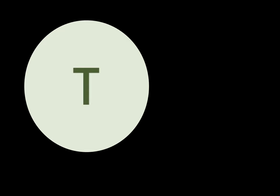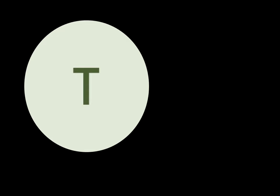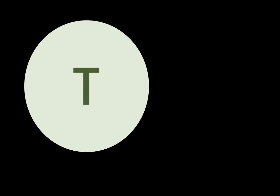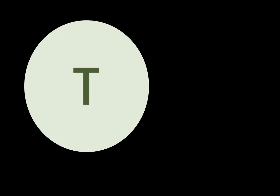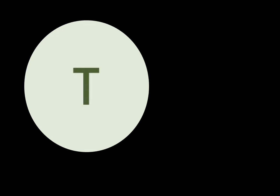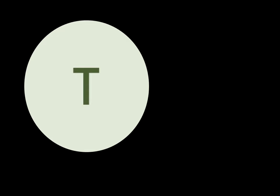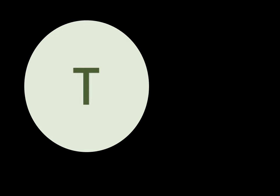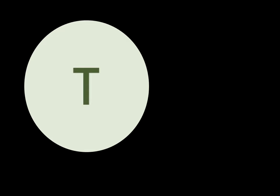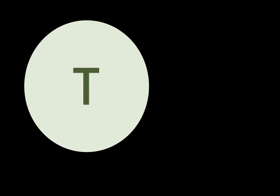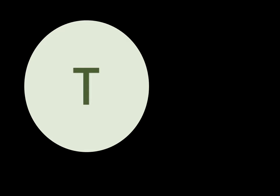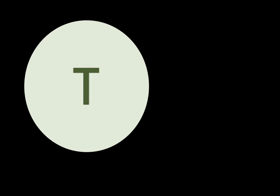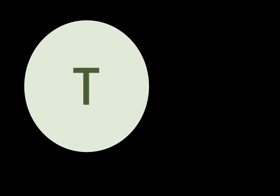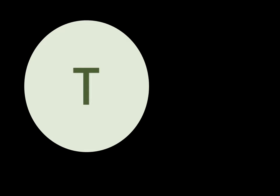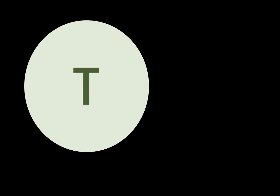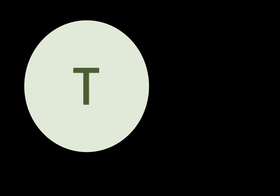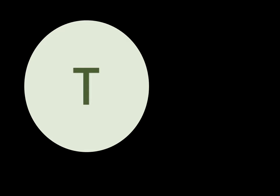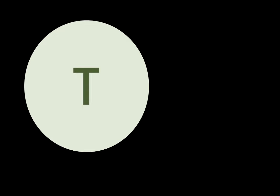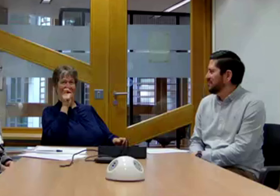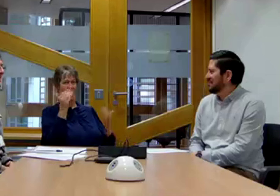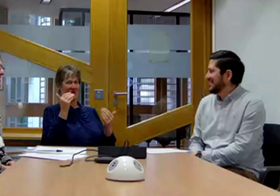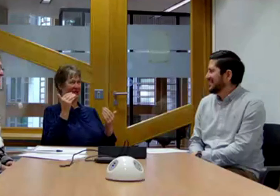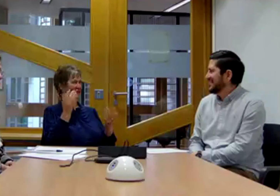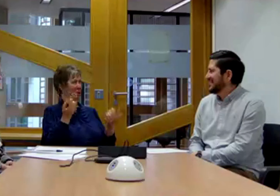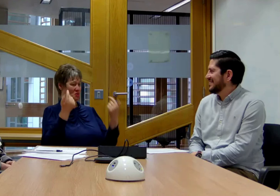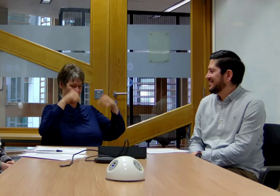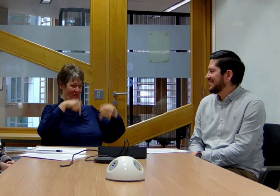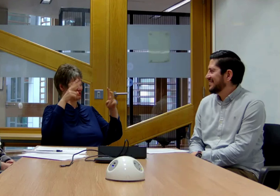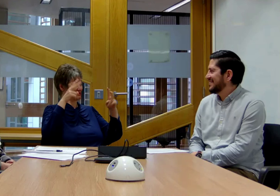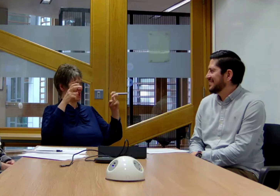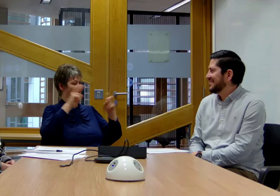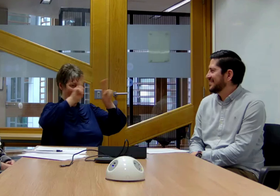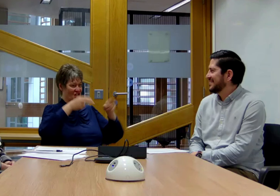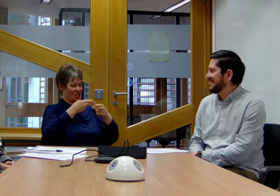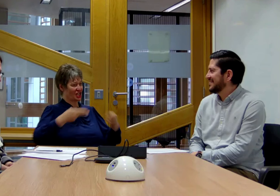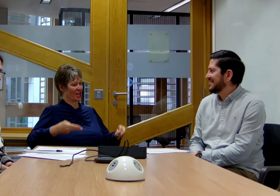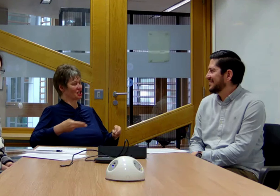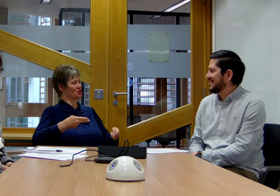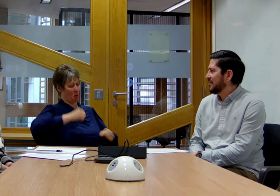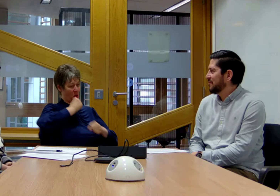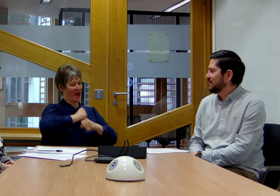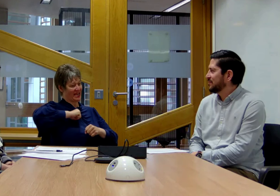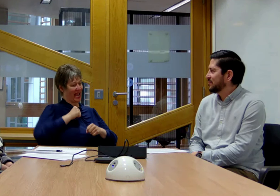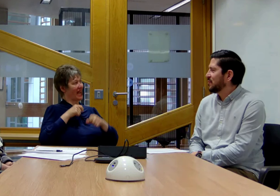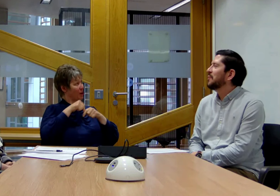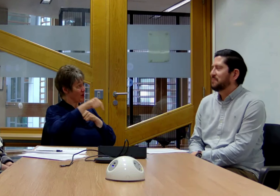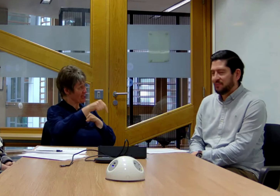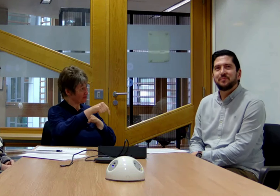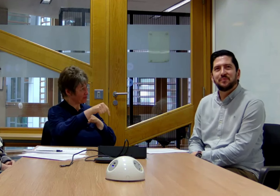Alasdair: Welcome everybody - fàilte - this is Seachdain na Gàidhlig - International